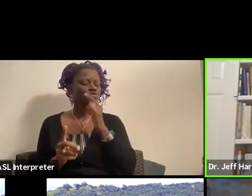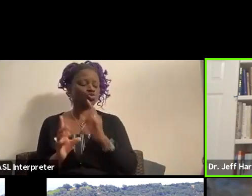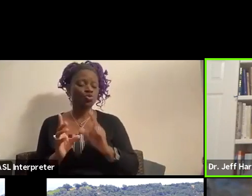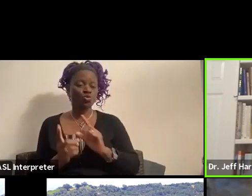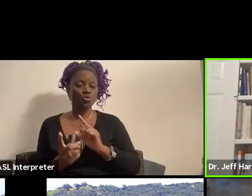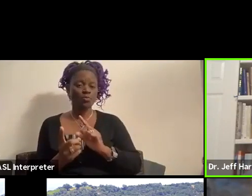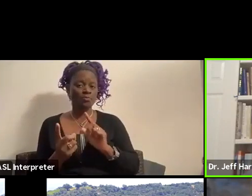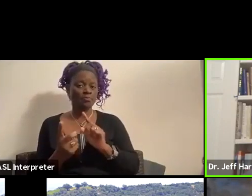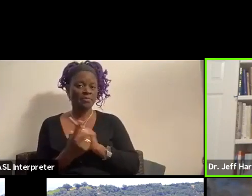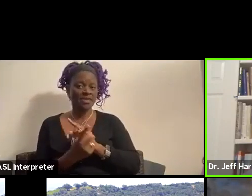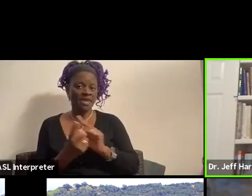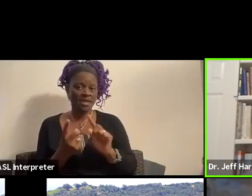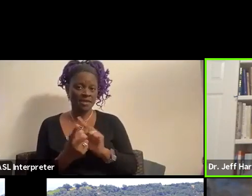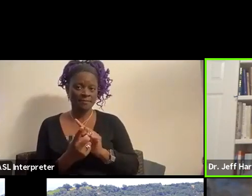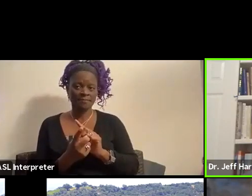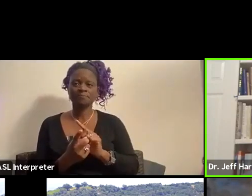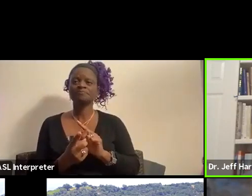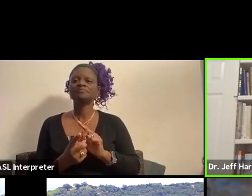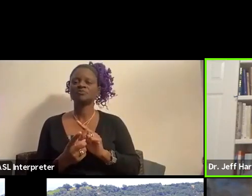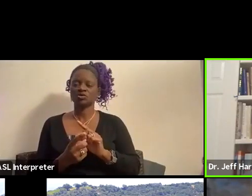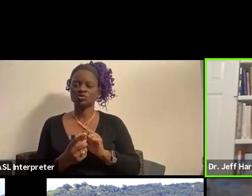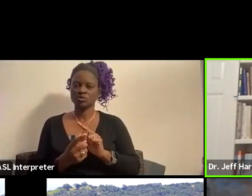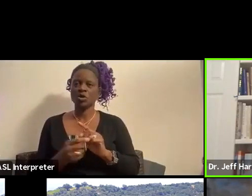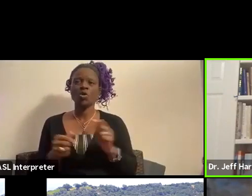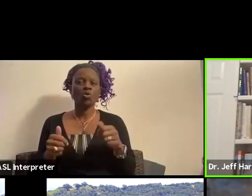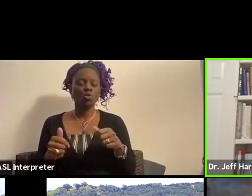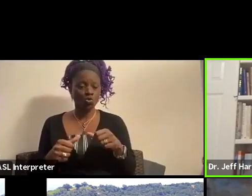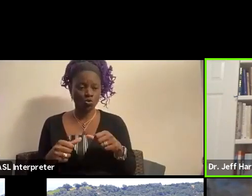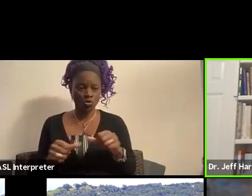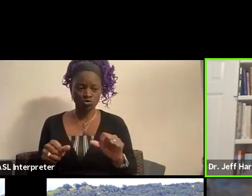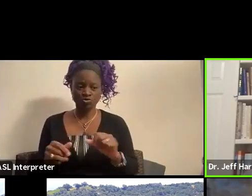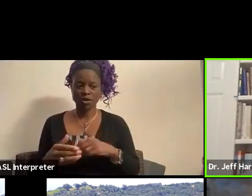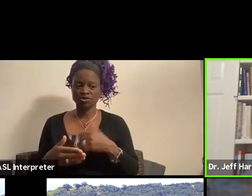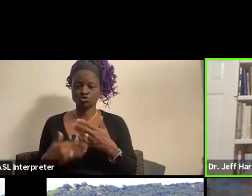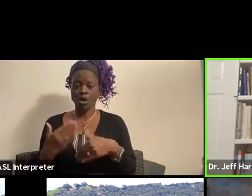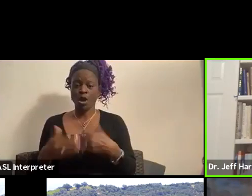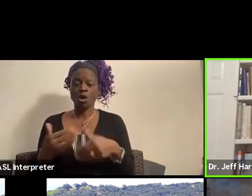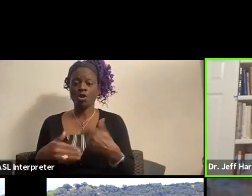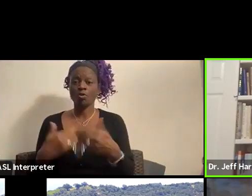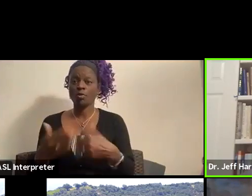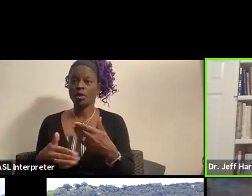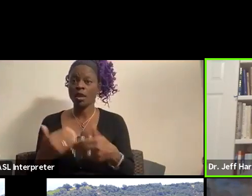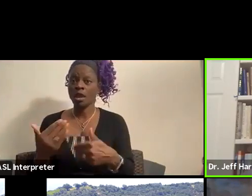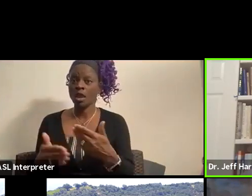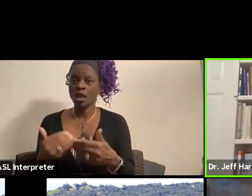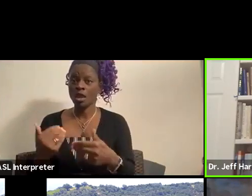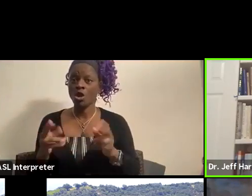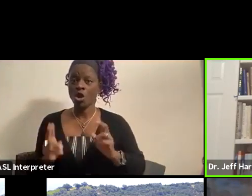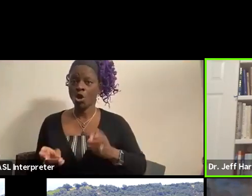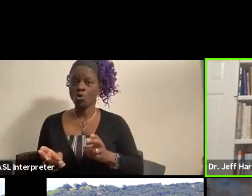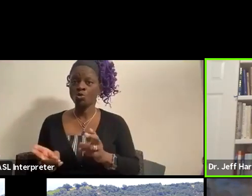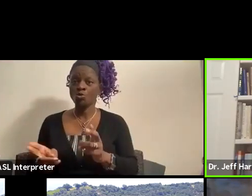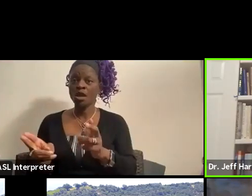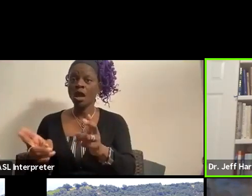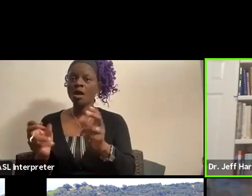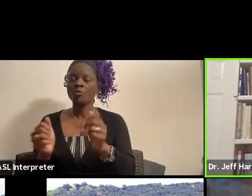We're going to fast track, prioritize that group and get them that staff cohort